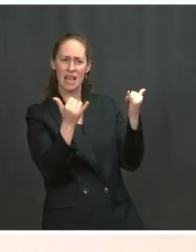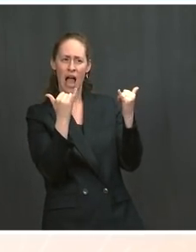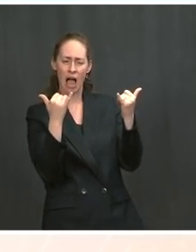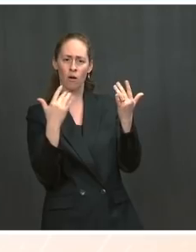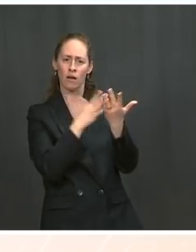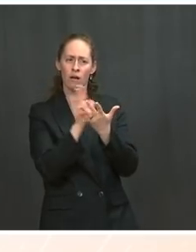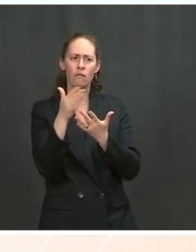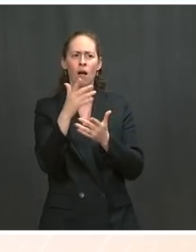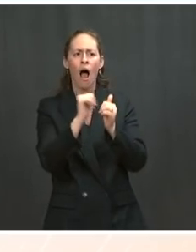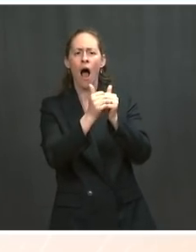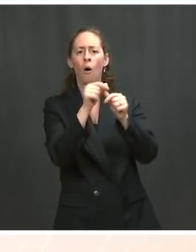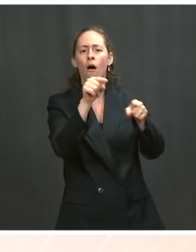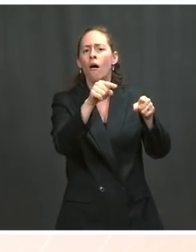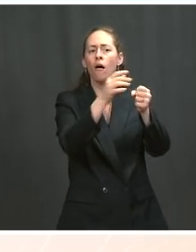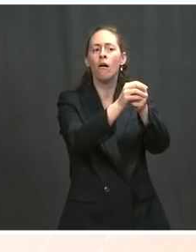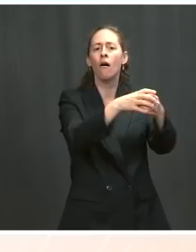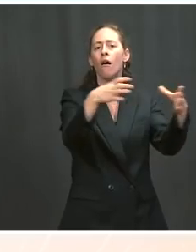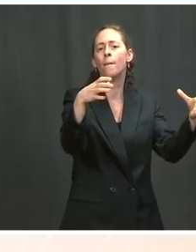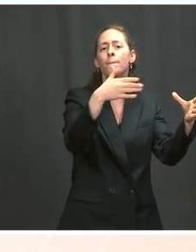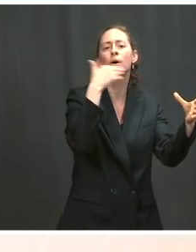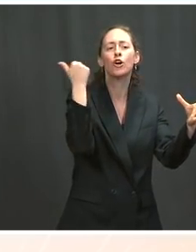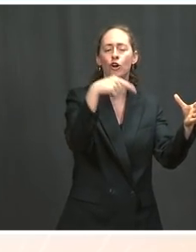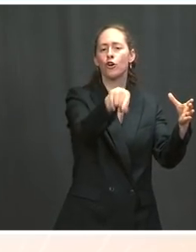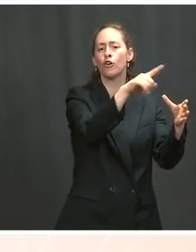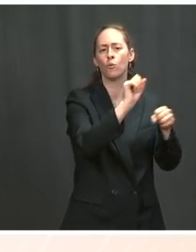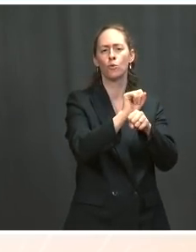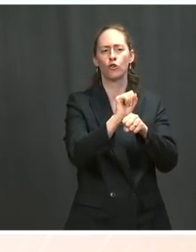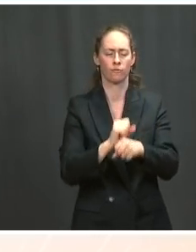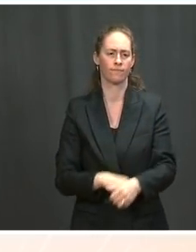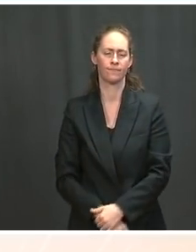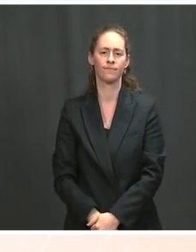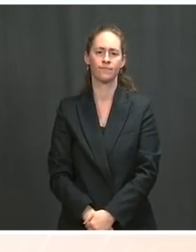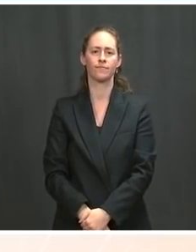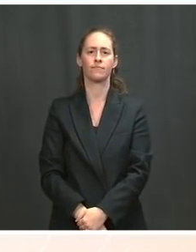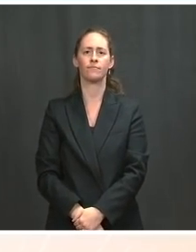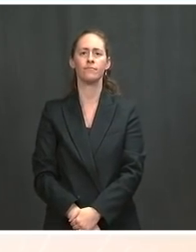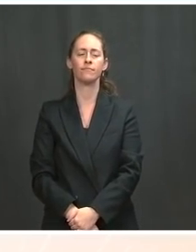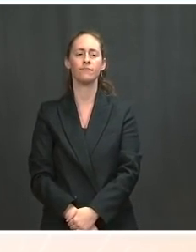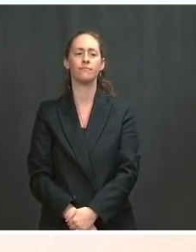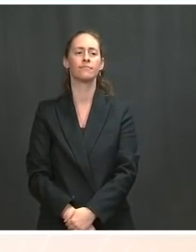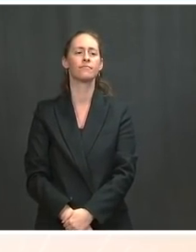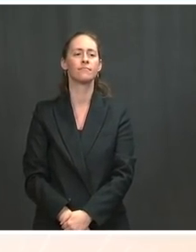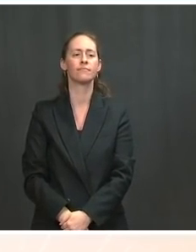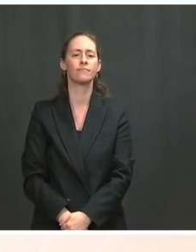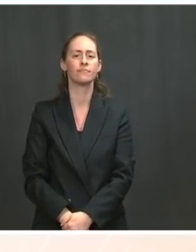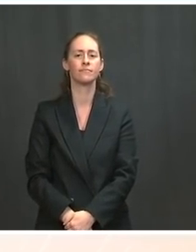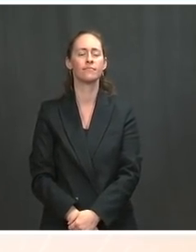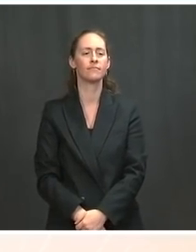The Press: And just to put a quick, finer point on it -- broader point being: Because of the long-term effect of the proposals that were put on the table,